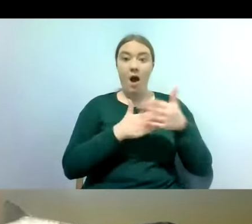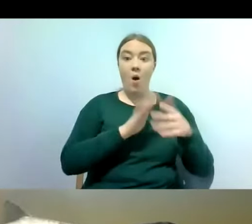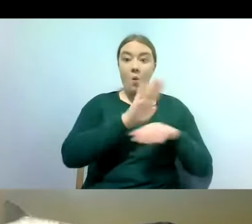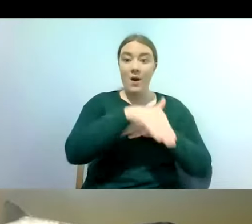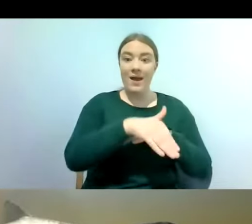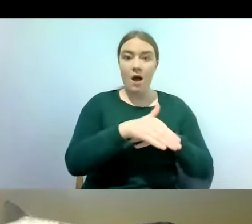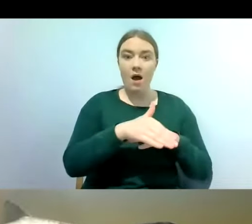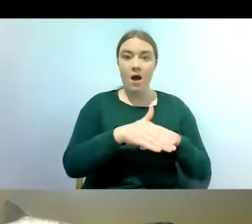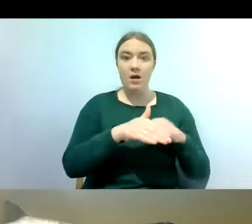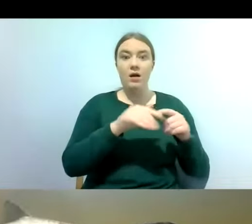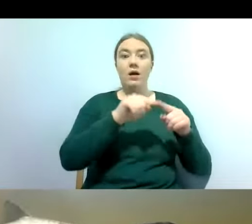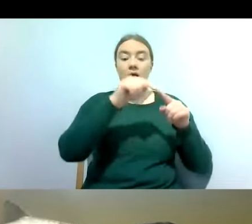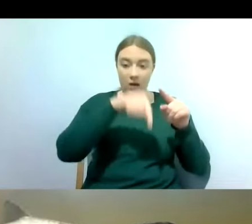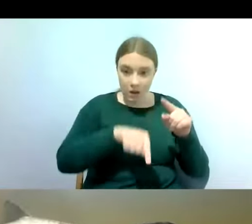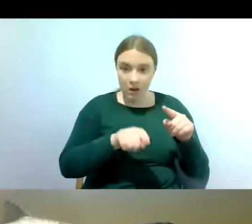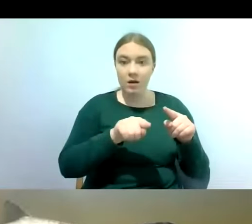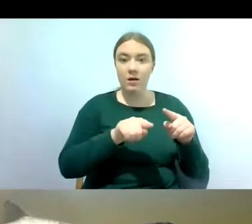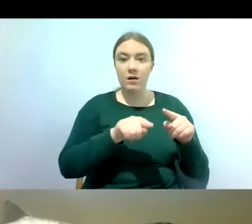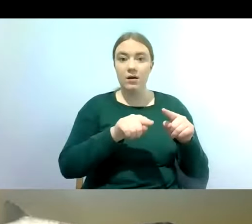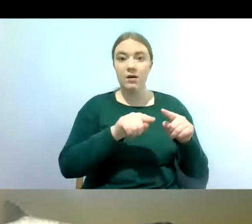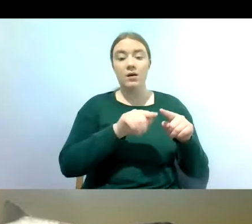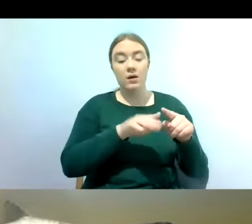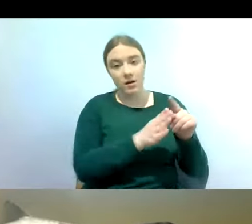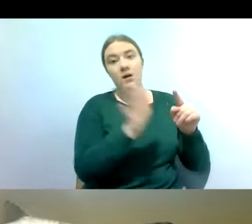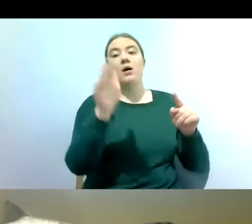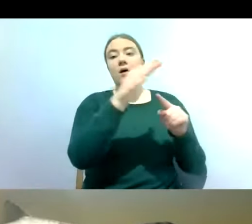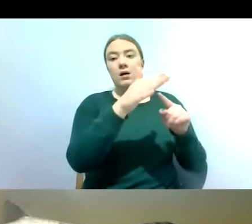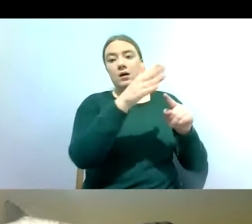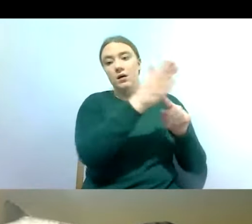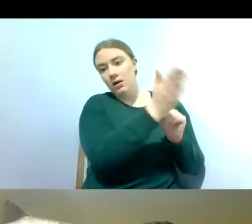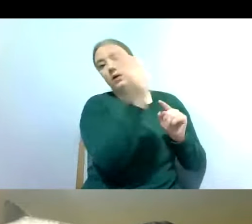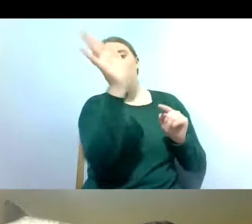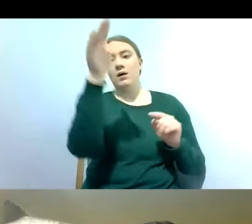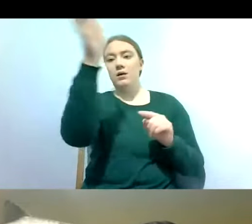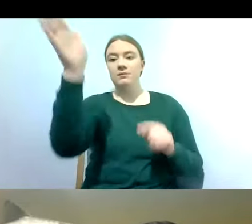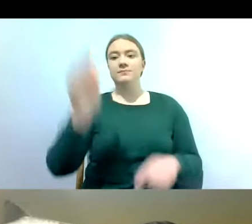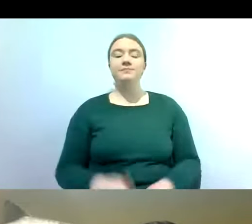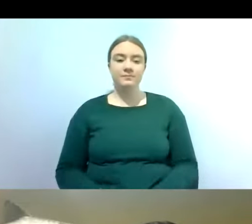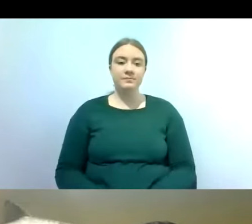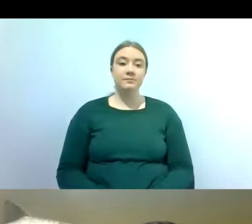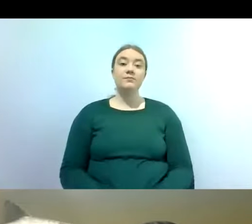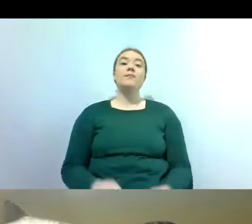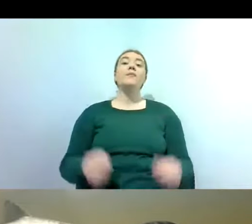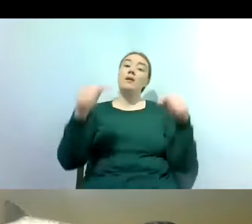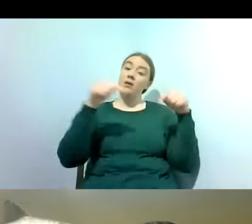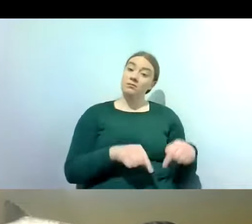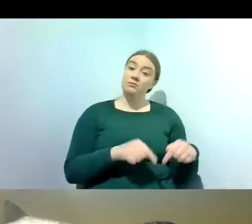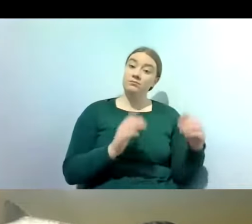downstream movements before eventually passing it this individual reaches the same weir but makes